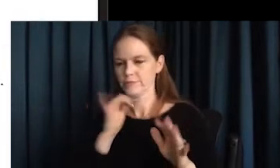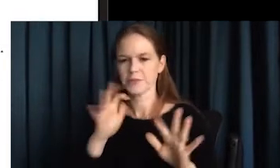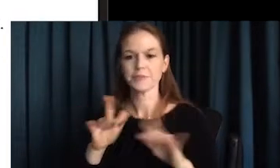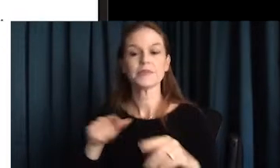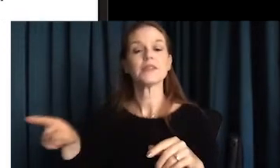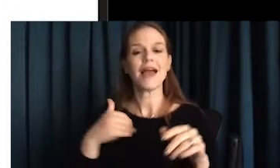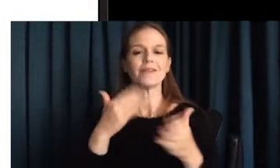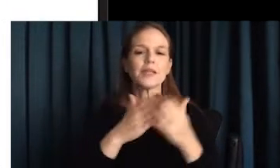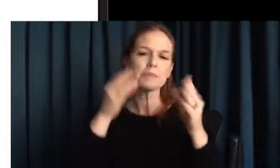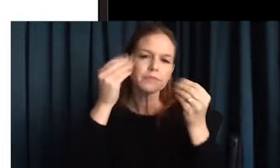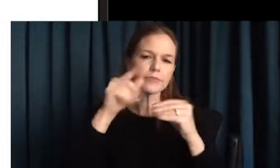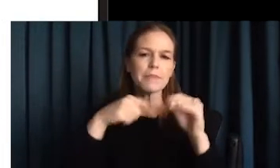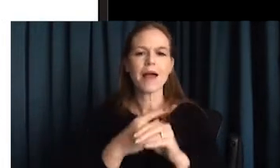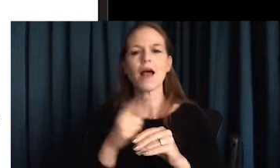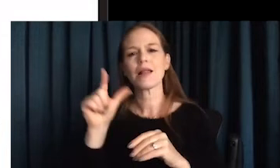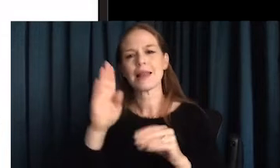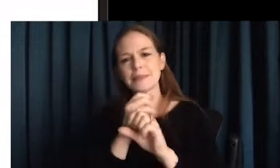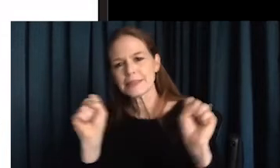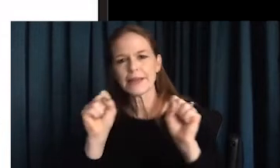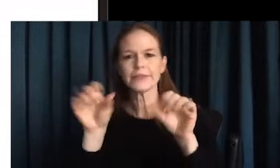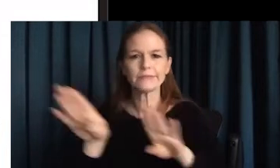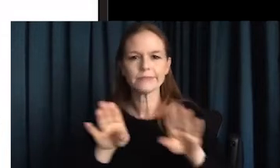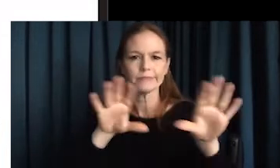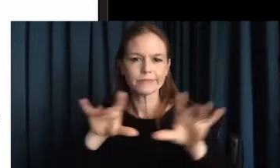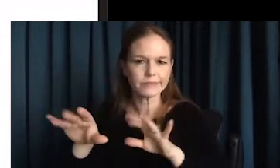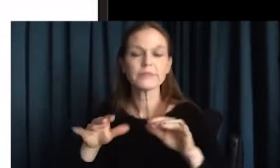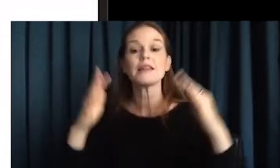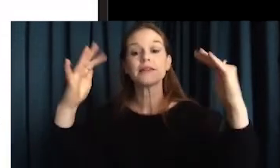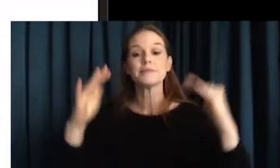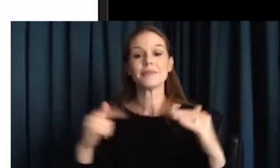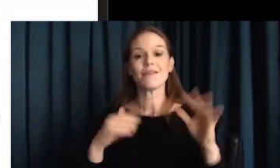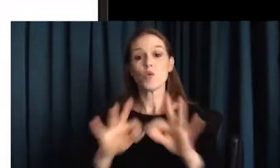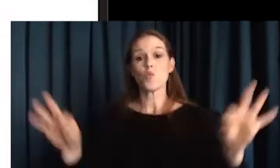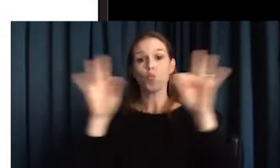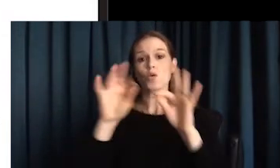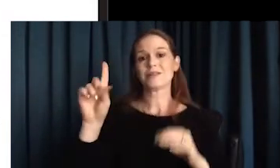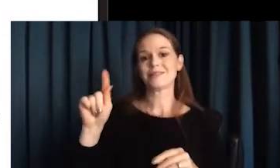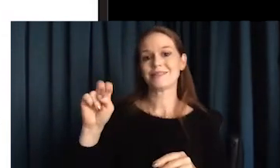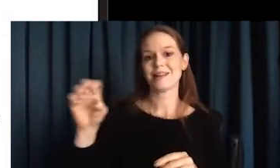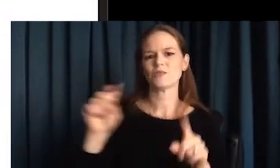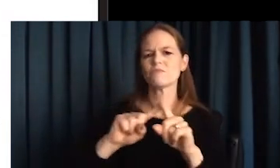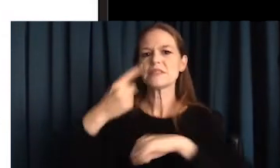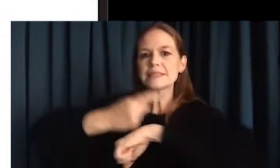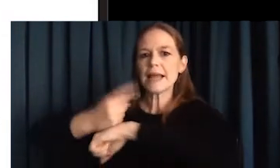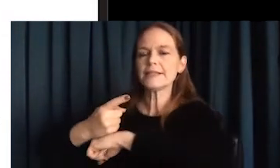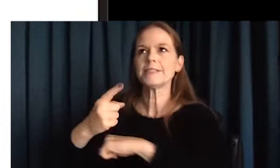And then he goes into important dates. This is something that is definitely something you want to be aware of.